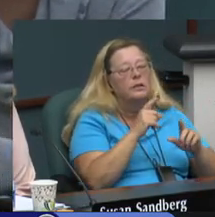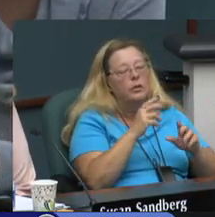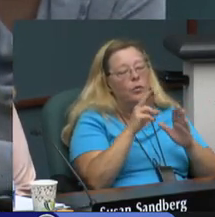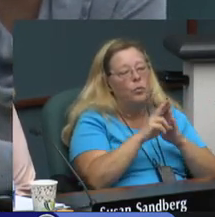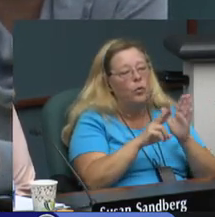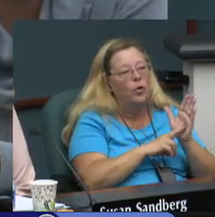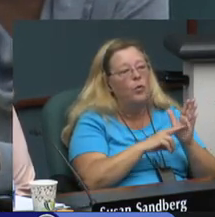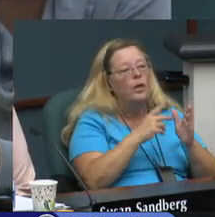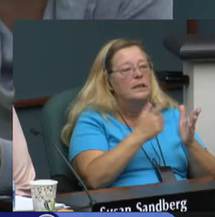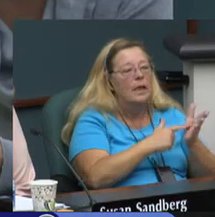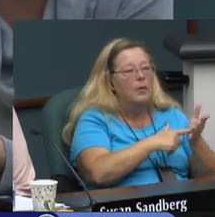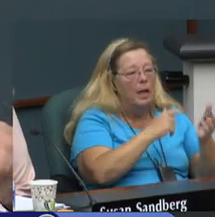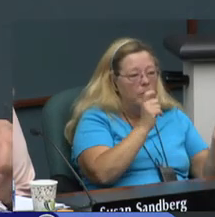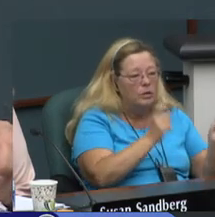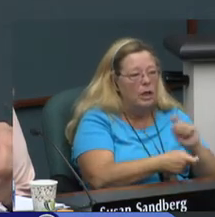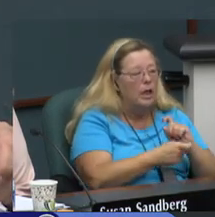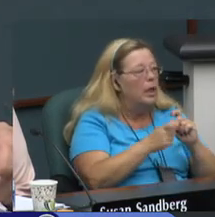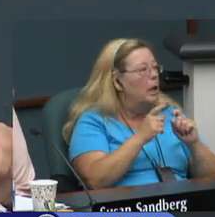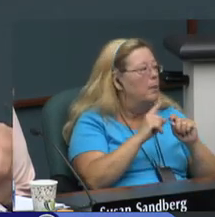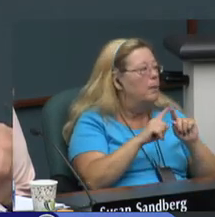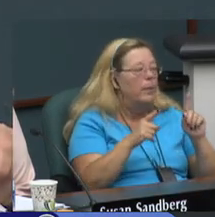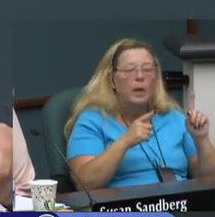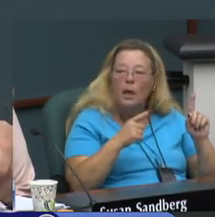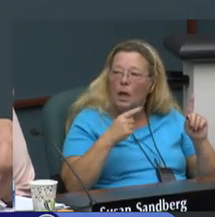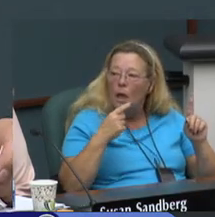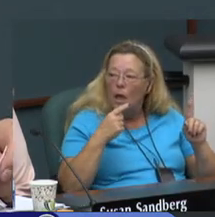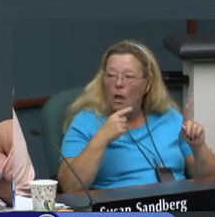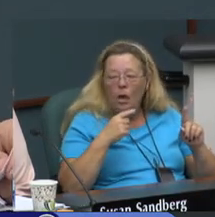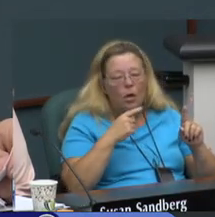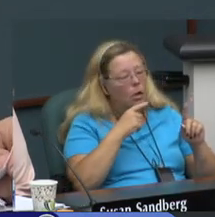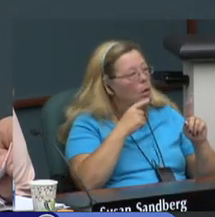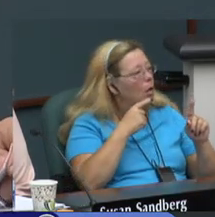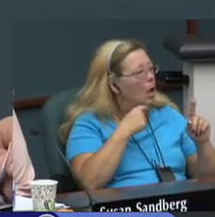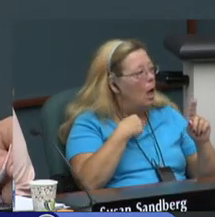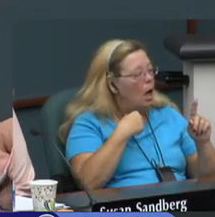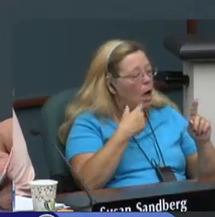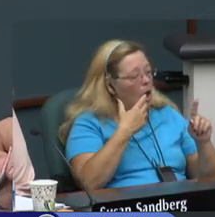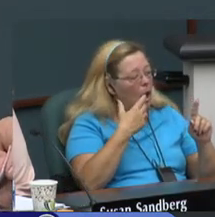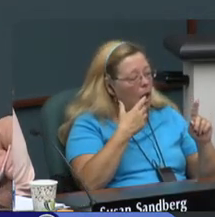gets changed no they are my that for you well seen with that I know yeah